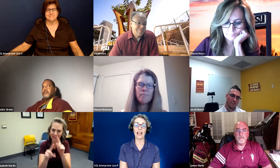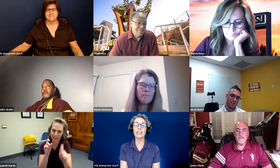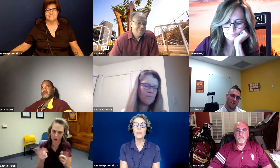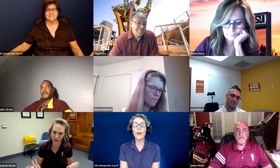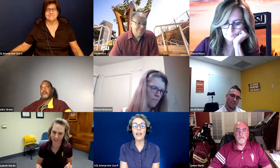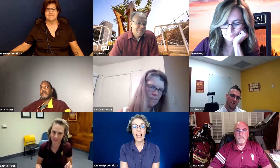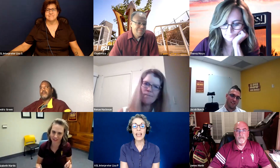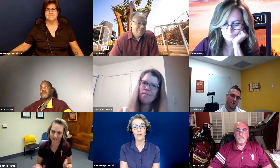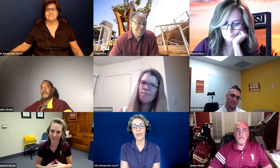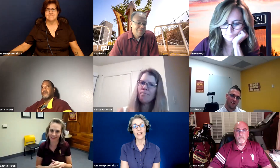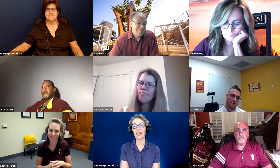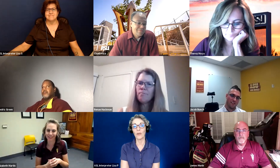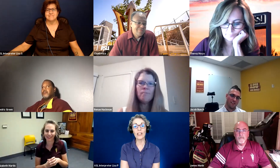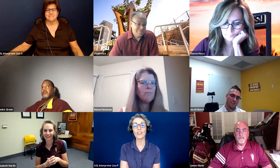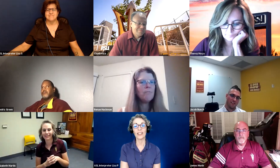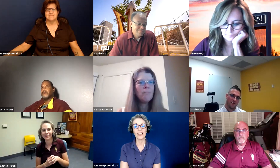and to be okay with asking questions.